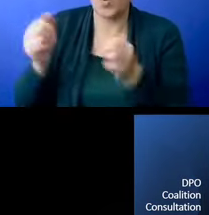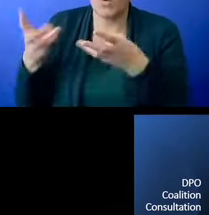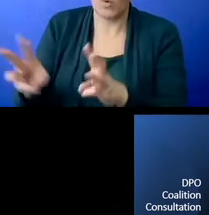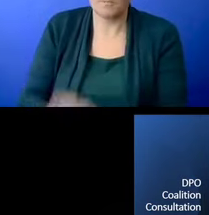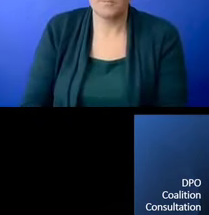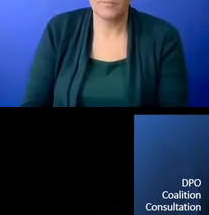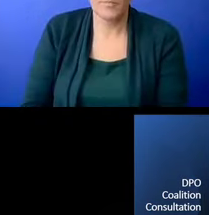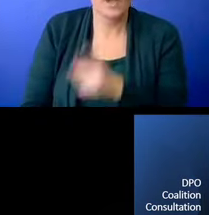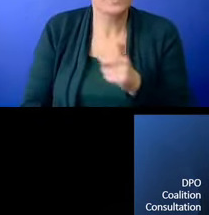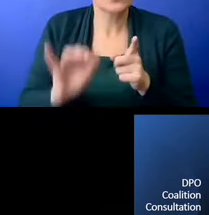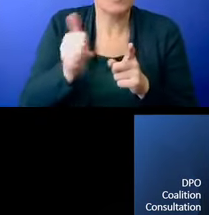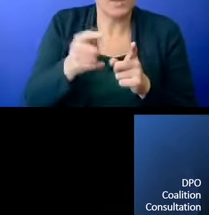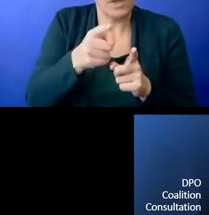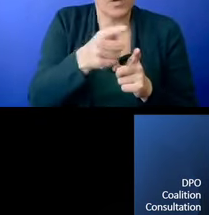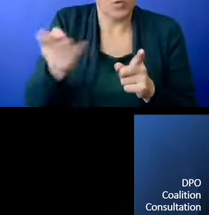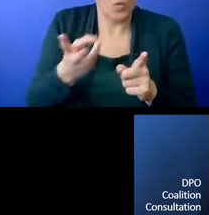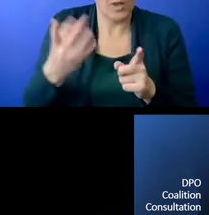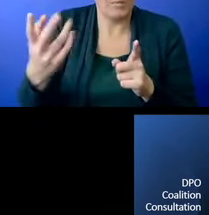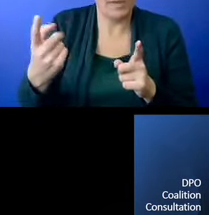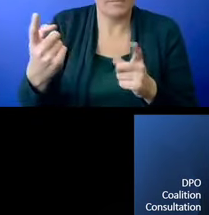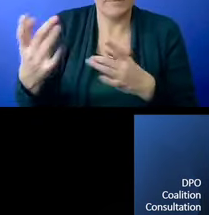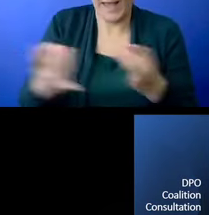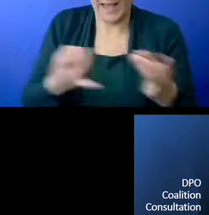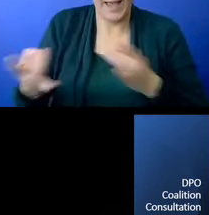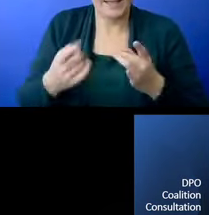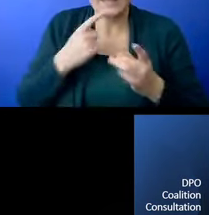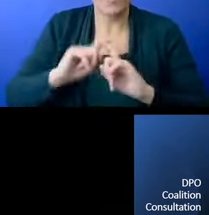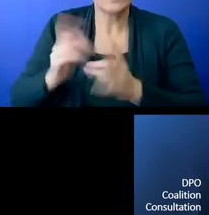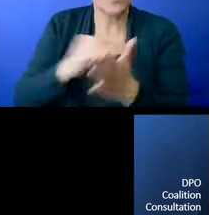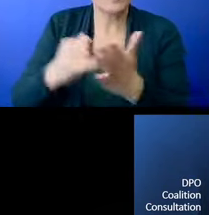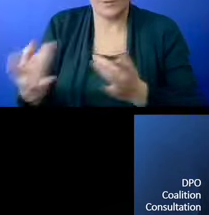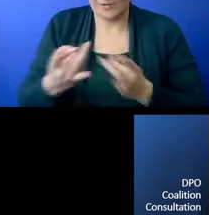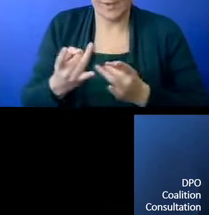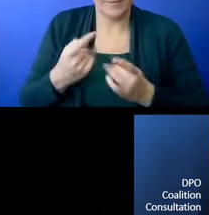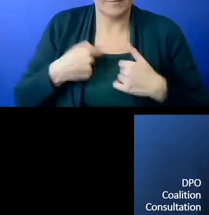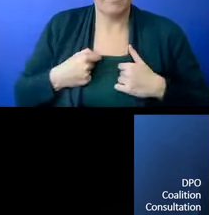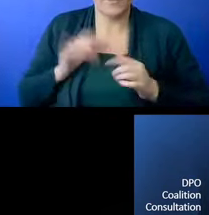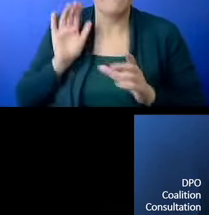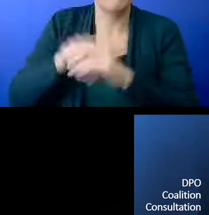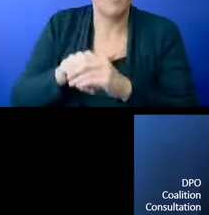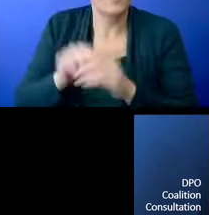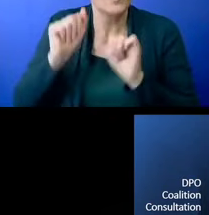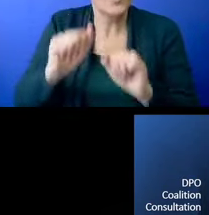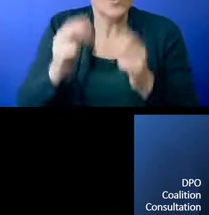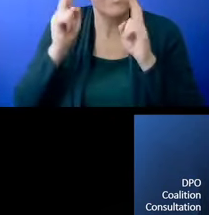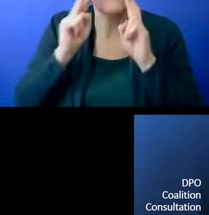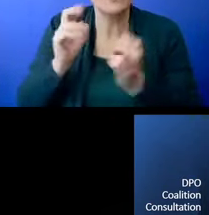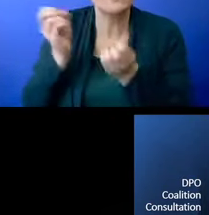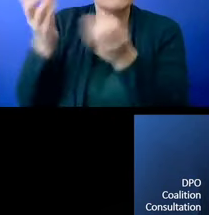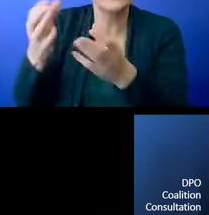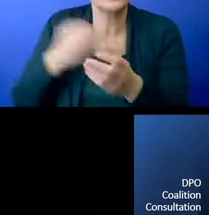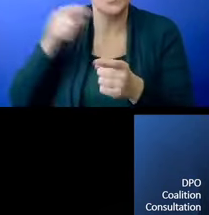so you might get invitations from a variety of different organizations to contribute your thoughts to the process.